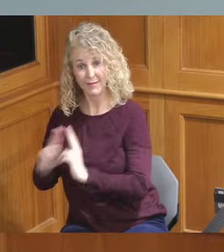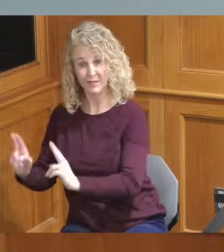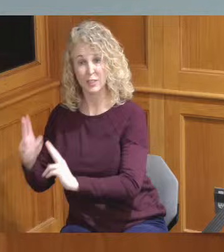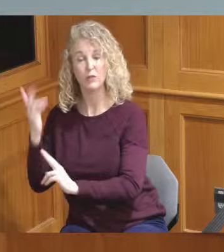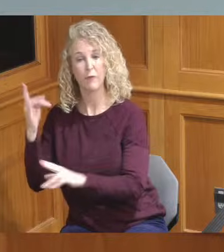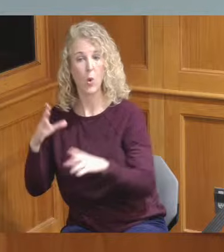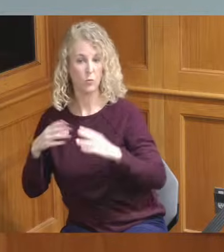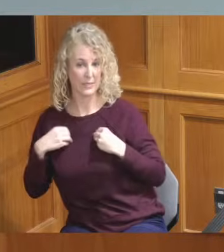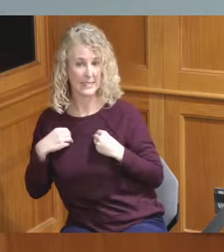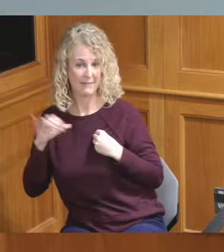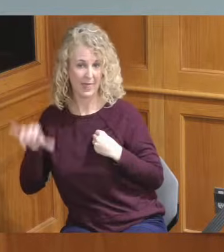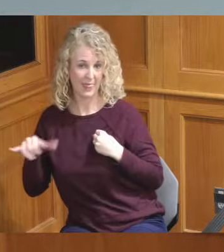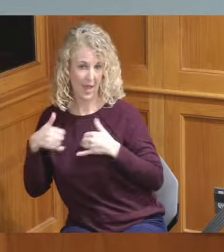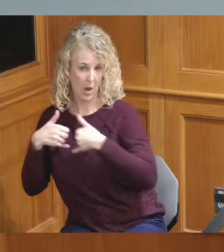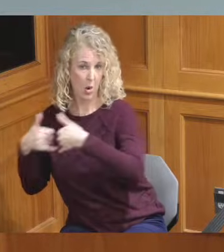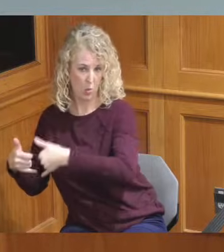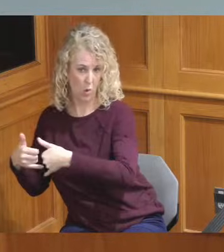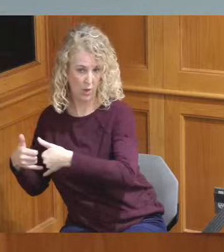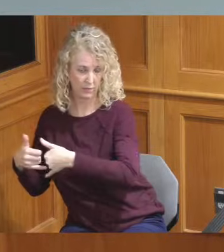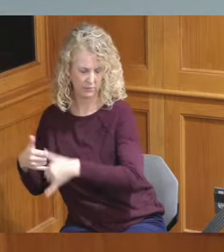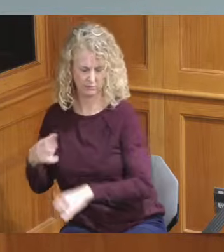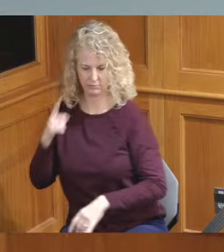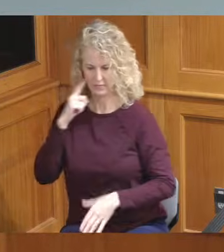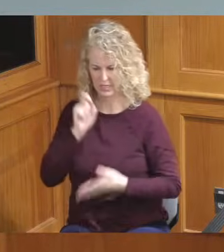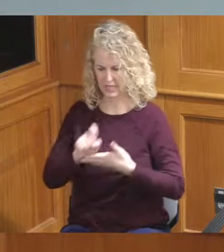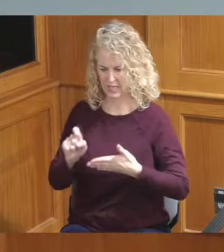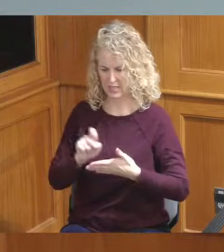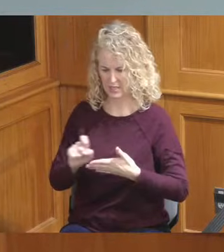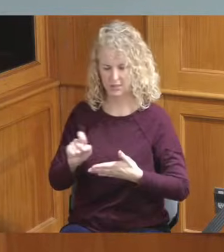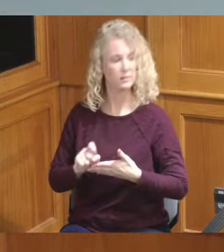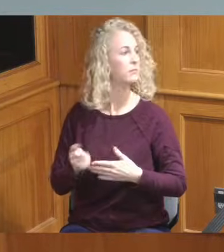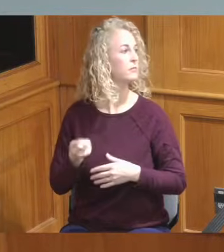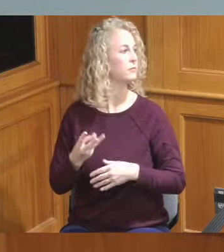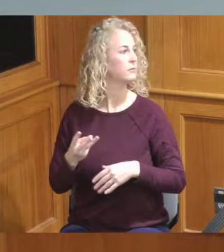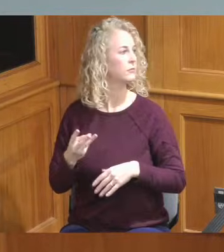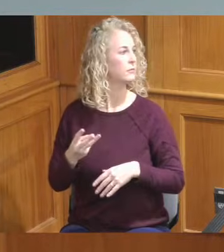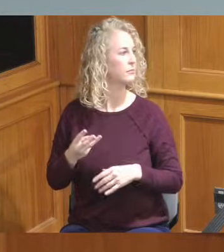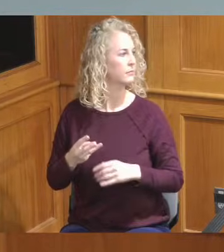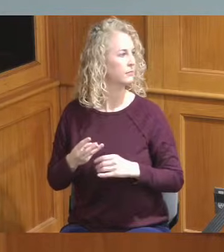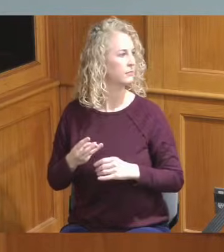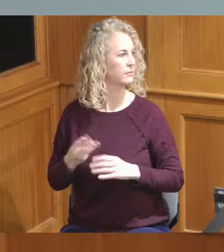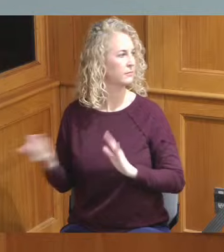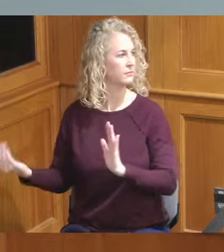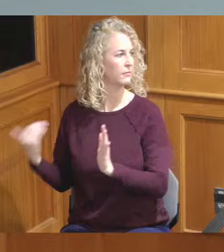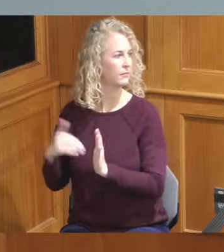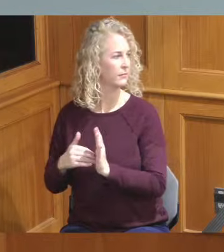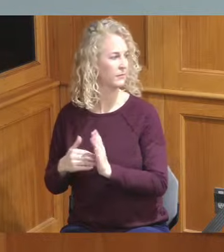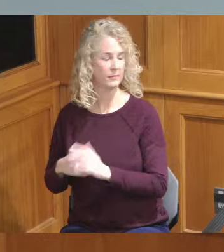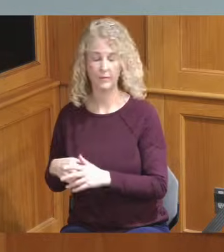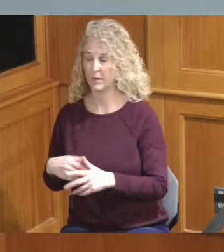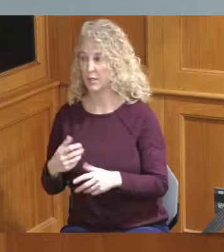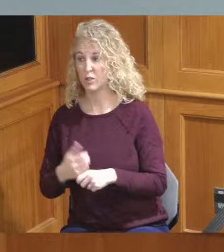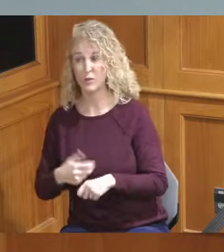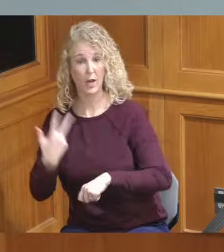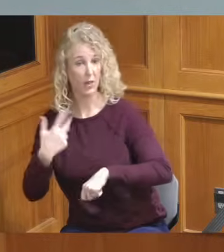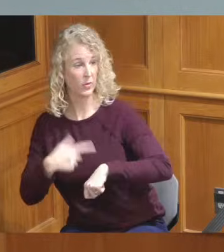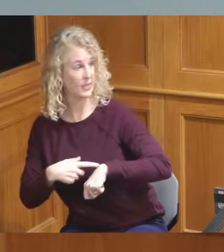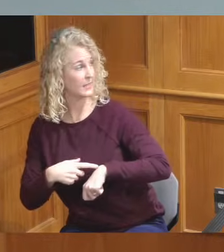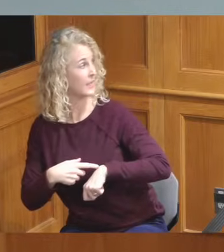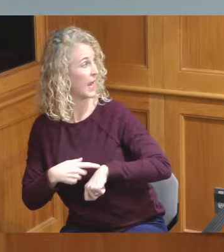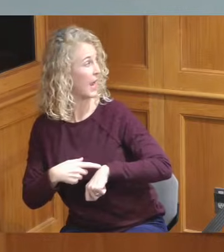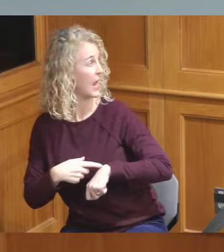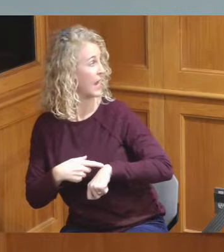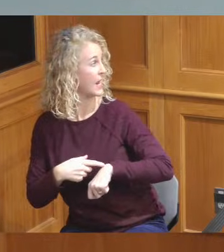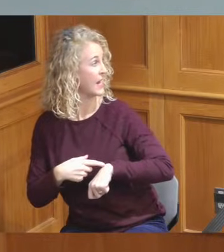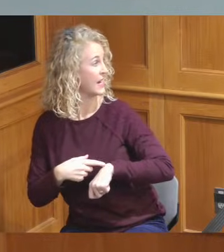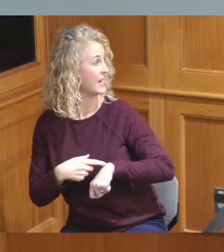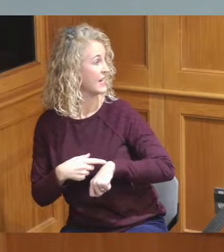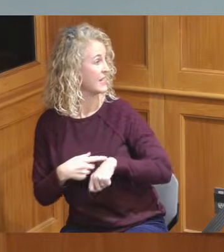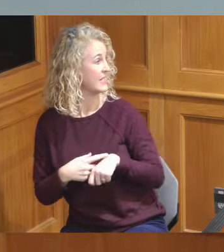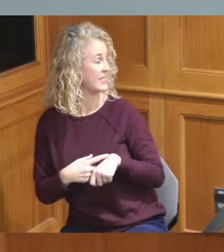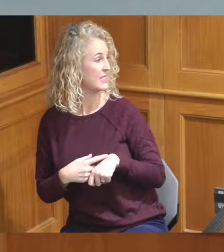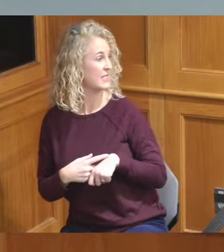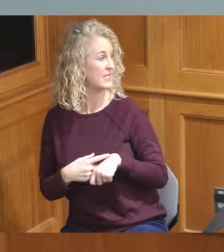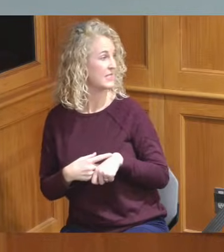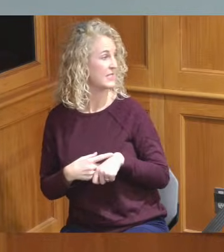the Talbert Houses Agnes season good award. Did you get it three times? Who's who he was